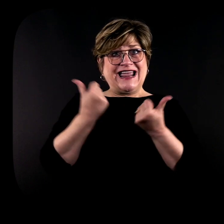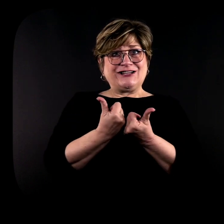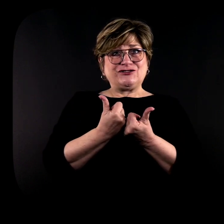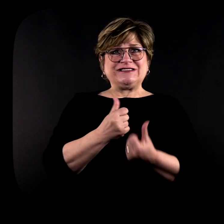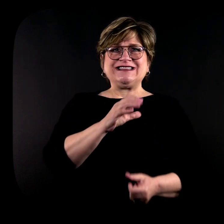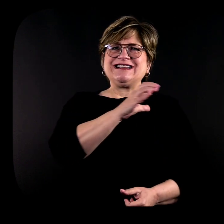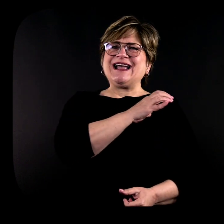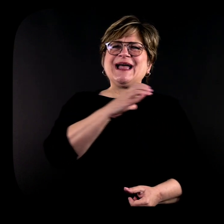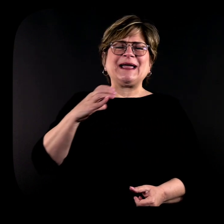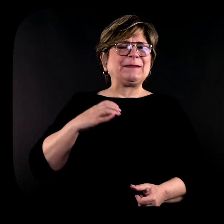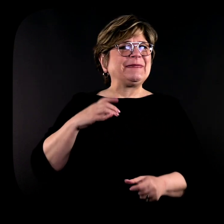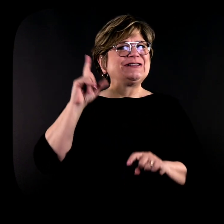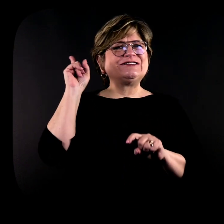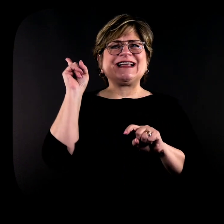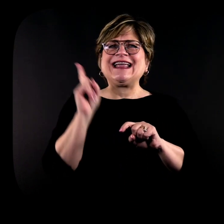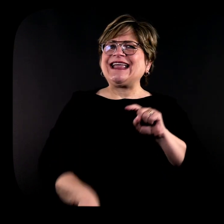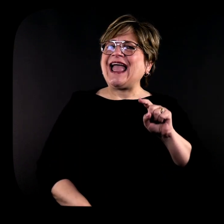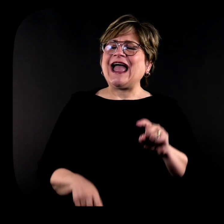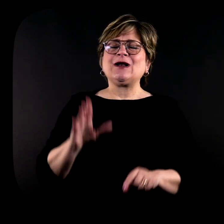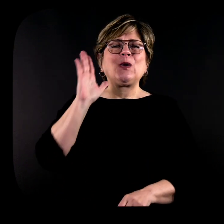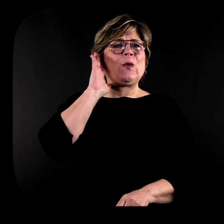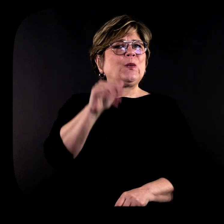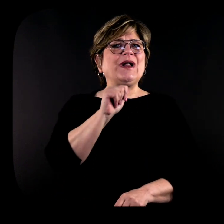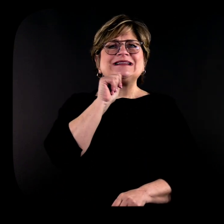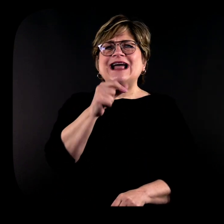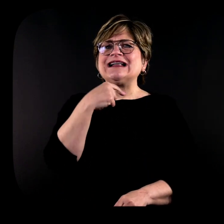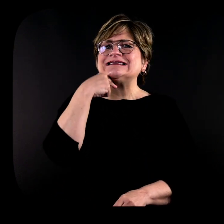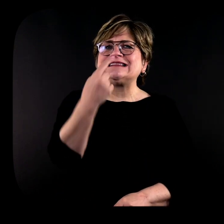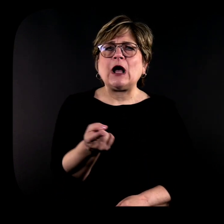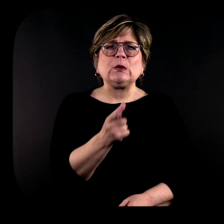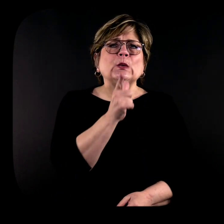As a government agency, the Commission cannot and